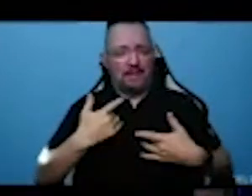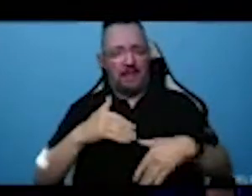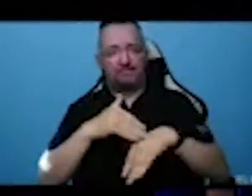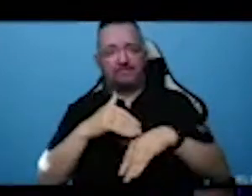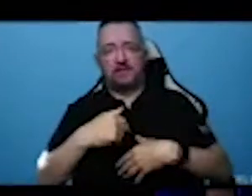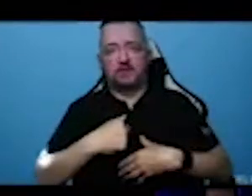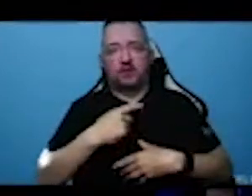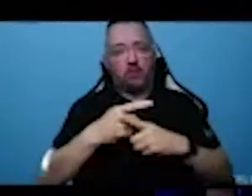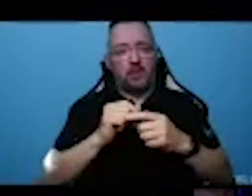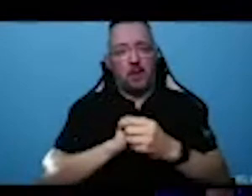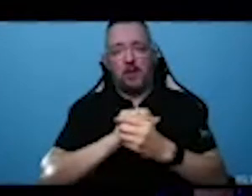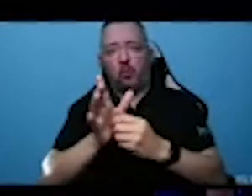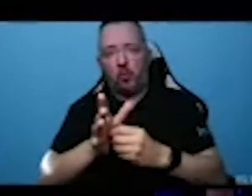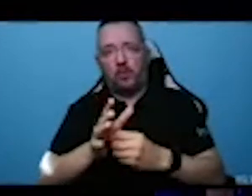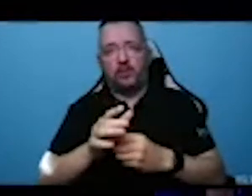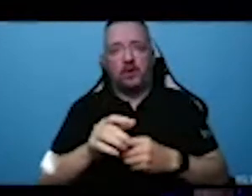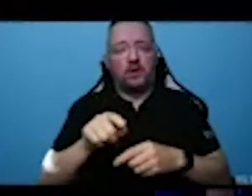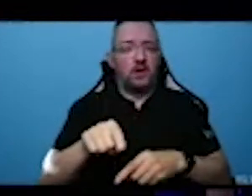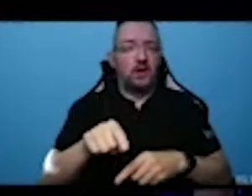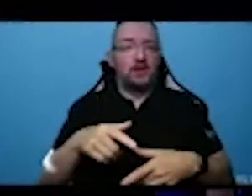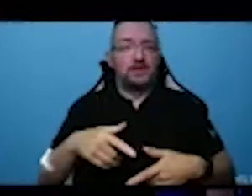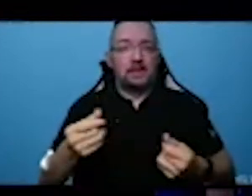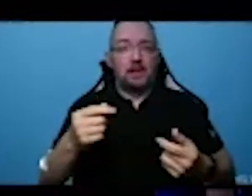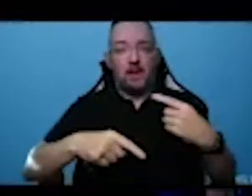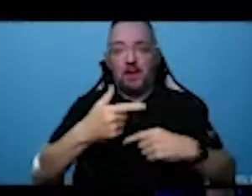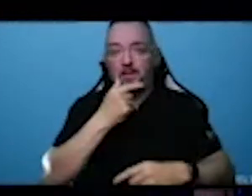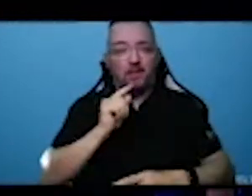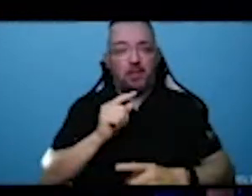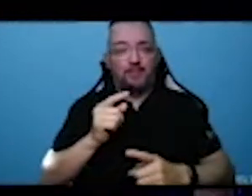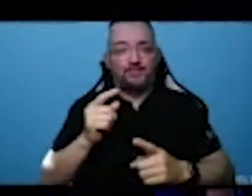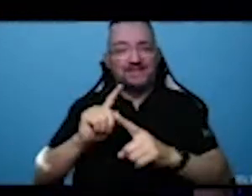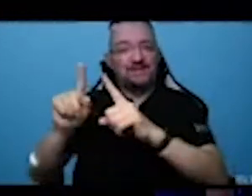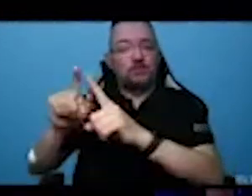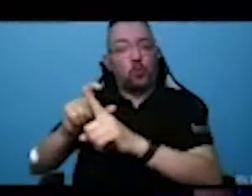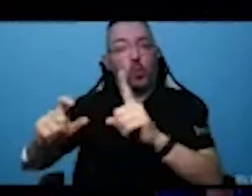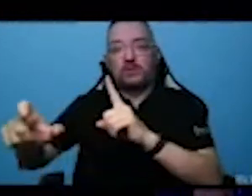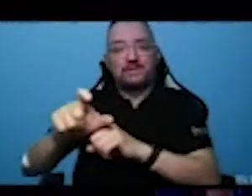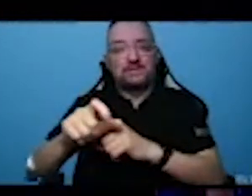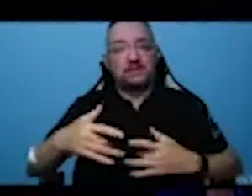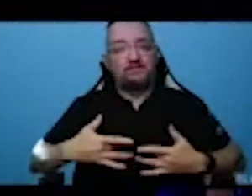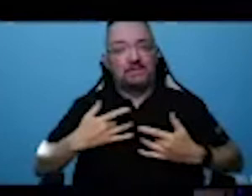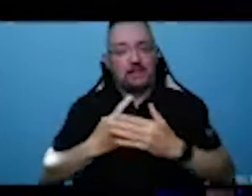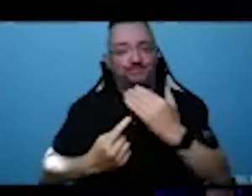that affected people from kind of different communities across Scotland. Um, and also young people. We held out a really powerful